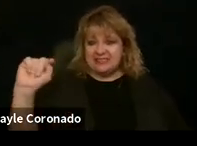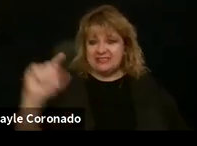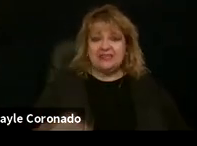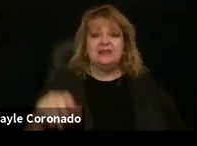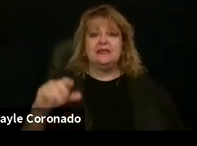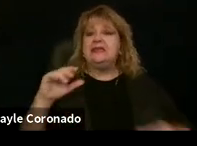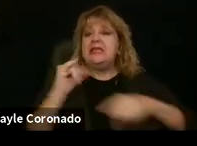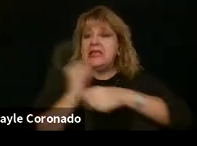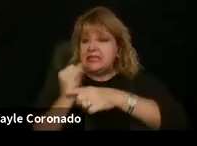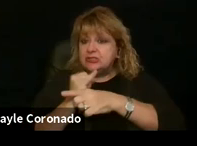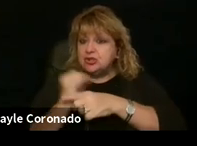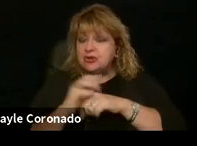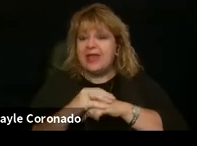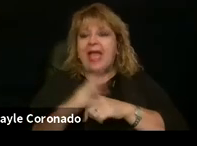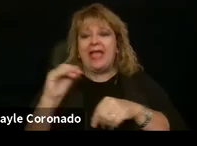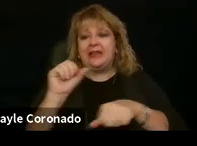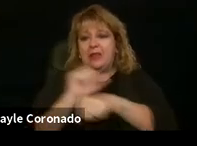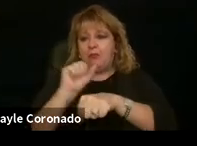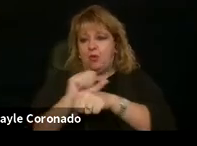readiness skills.